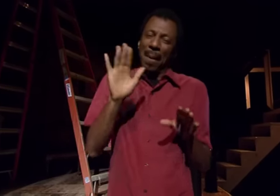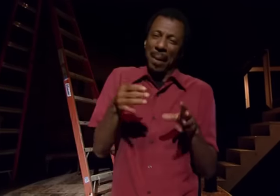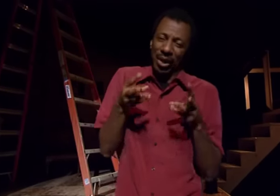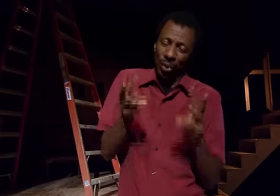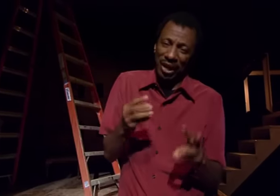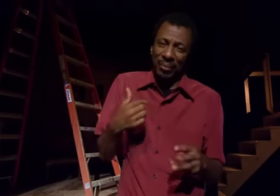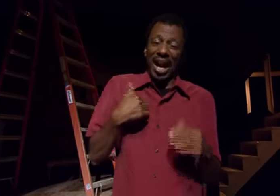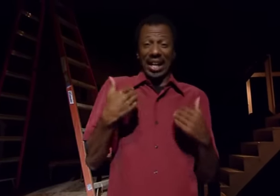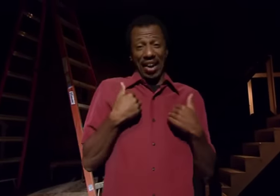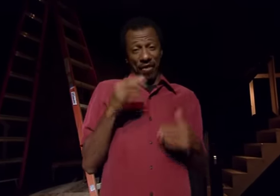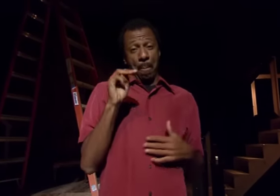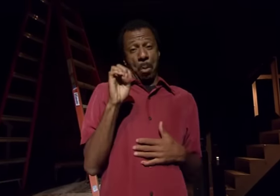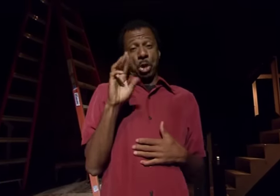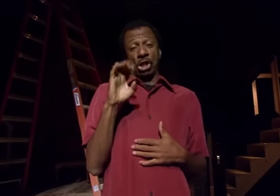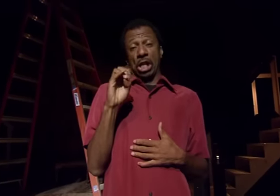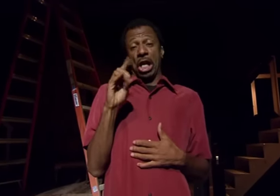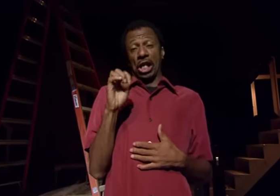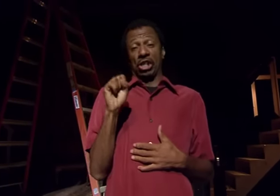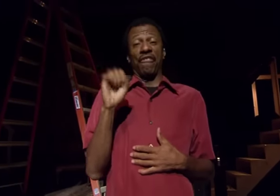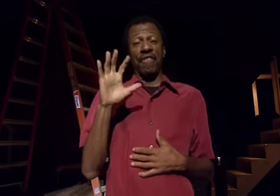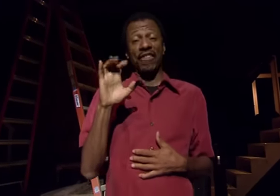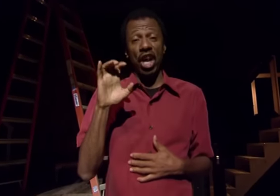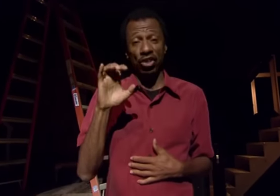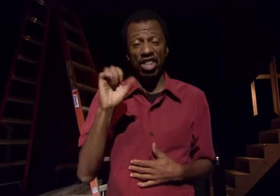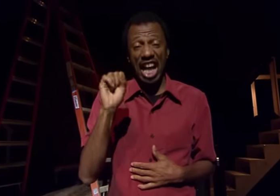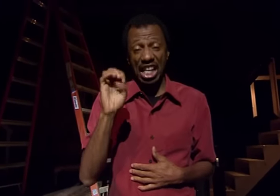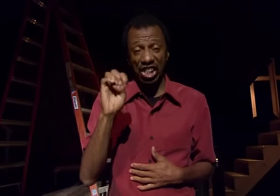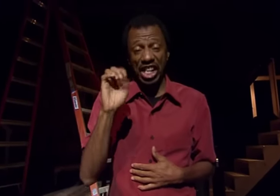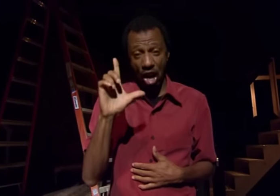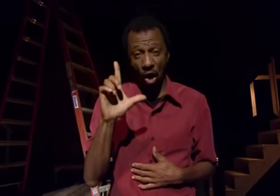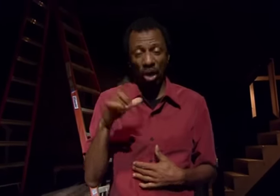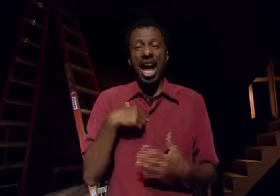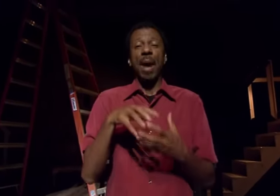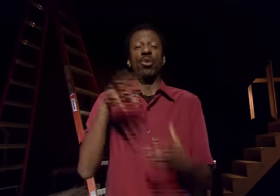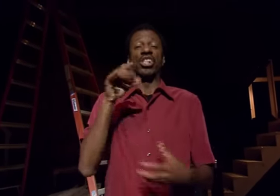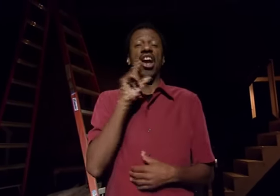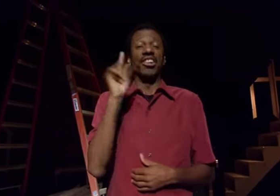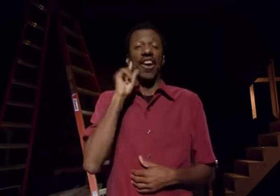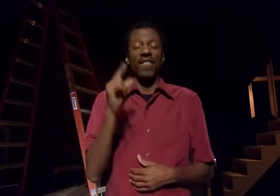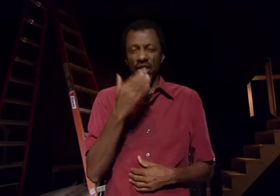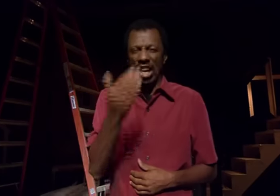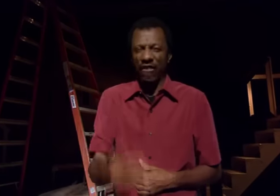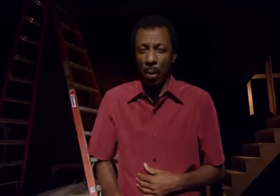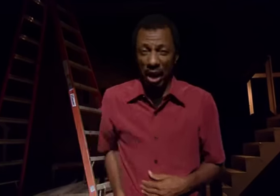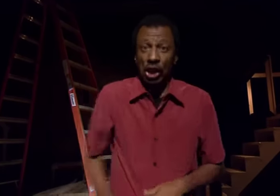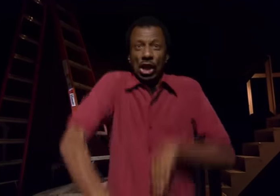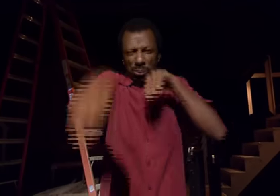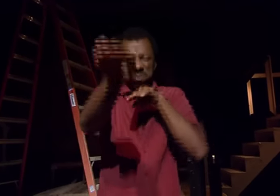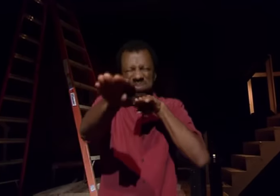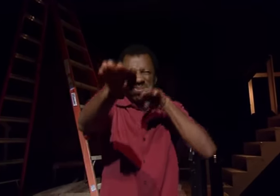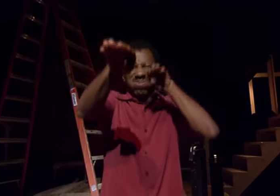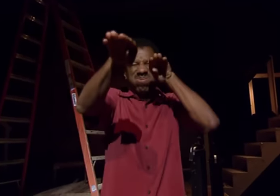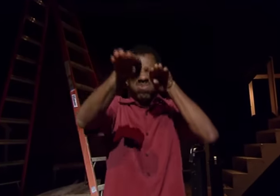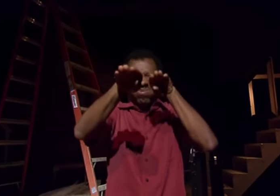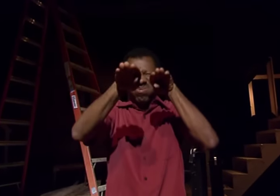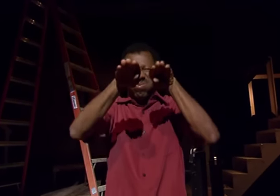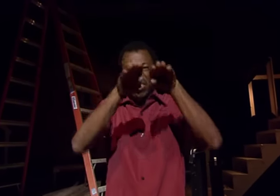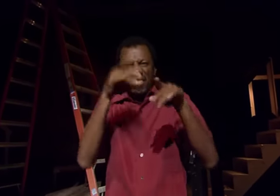Oh, by the way, I have a Mercedes 500 ACL. I'm rich and deaf, thank you very much. (zooming)